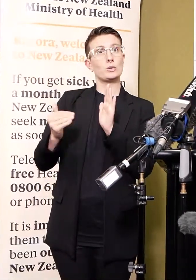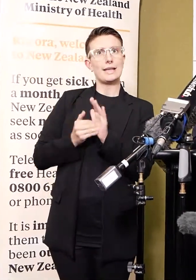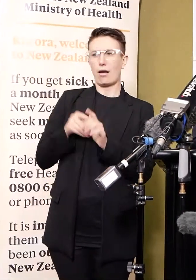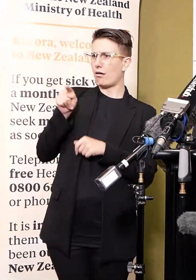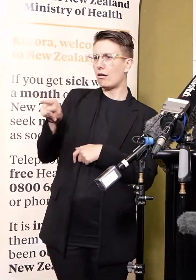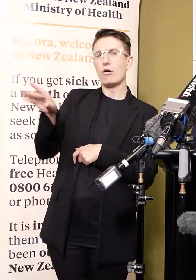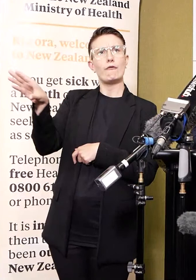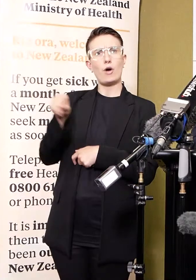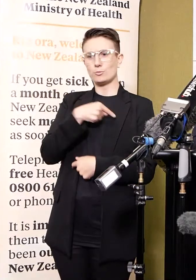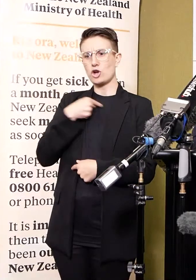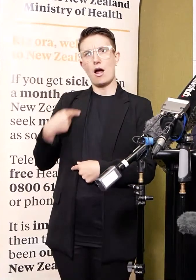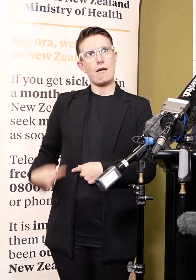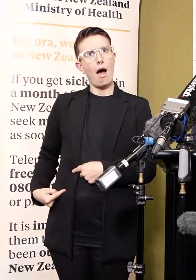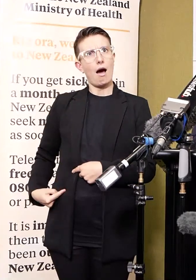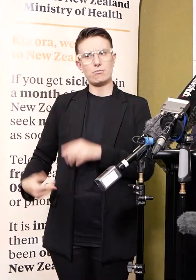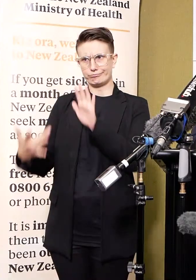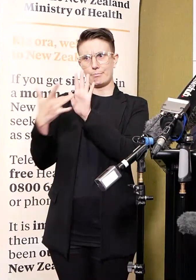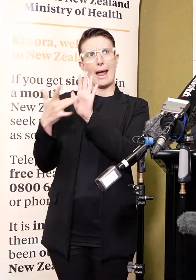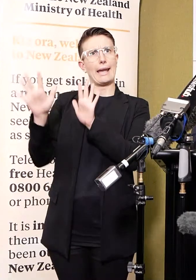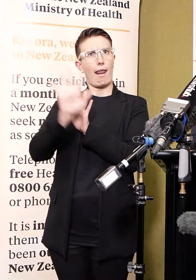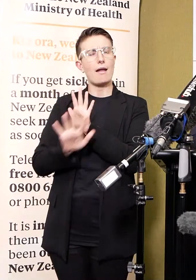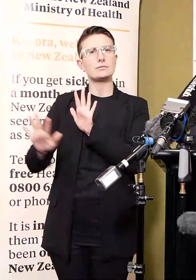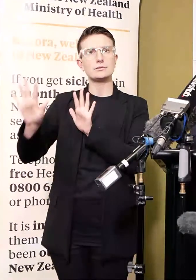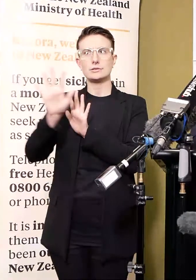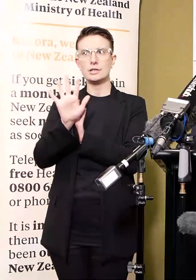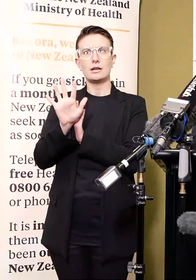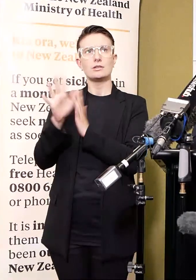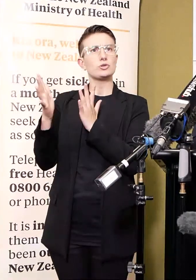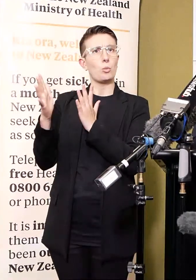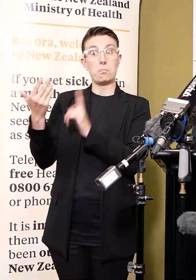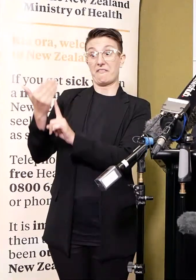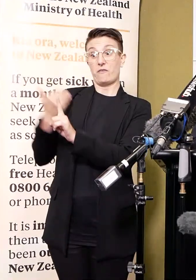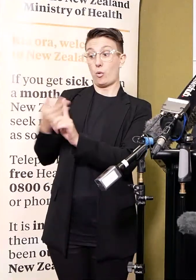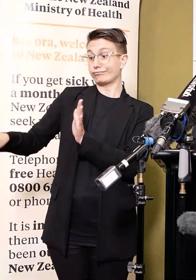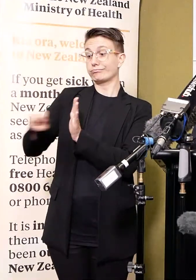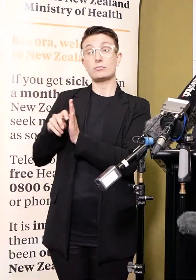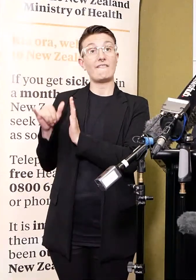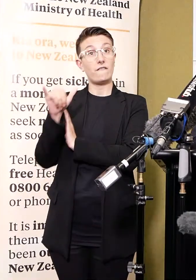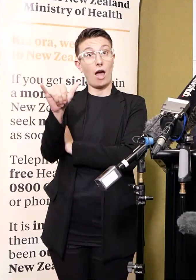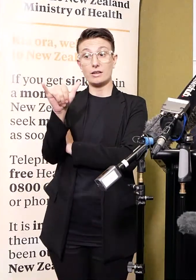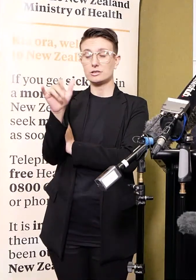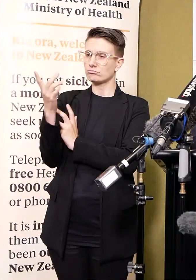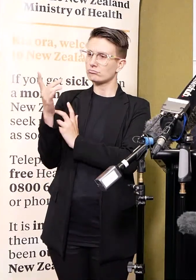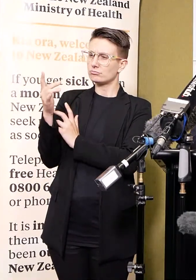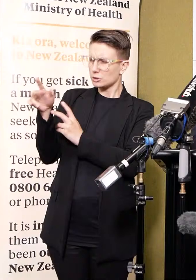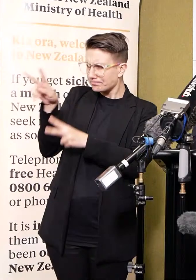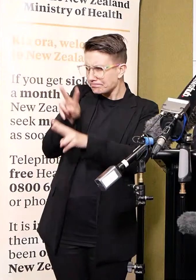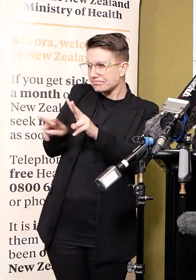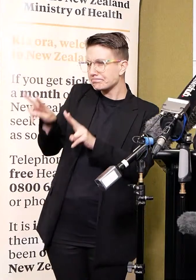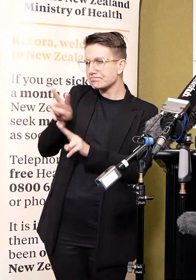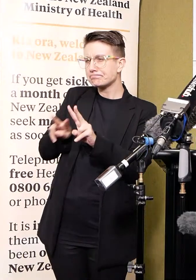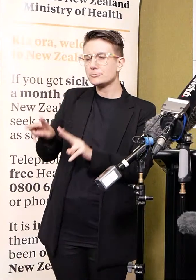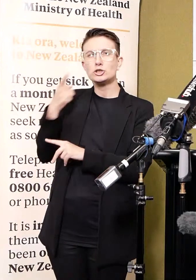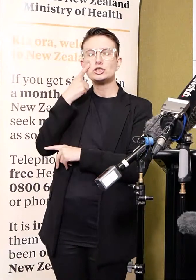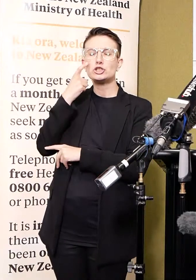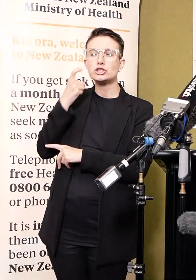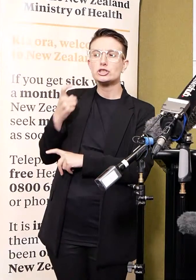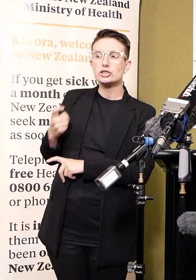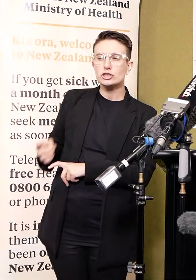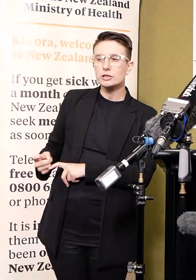anywhere in mainland China, are actually being screened prior to boarding a flight to New Zealand. And anyone who is not a New Zealand